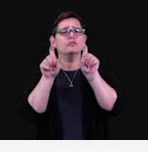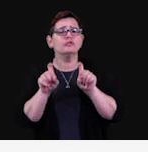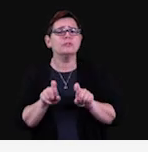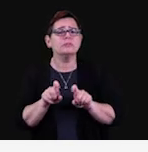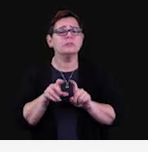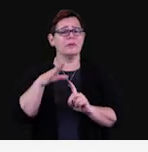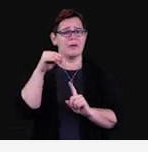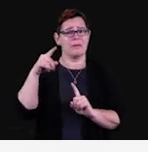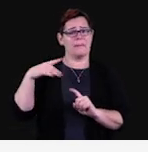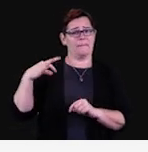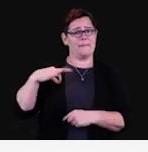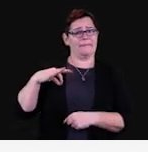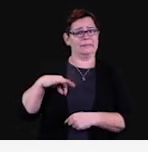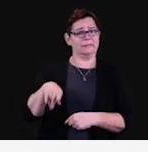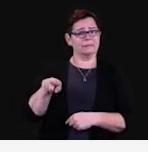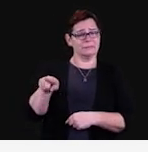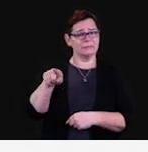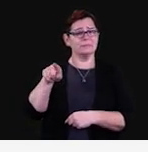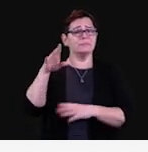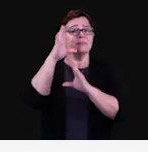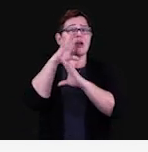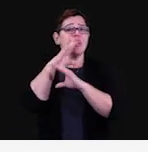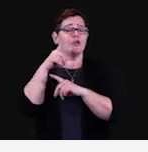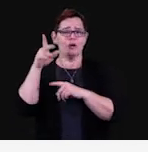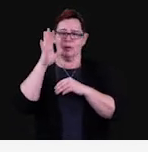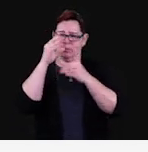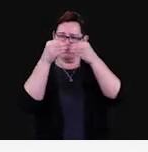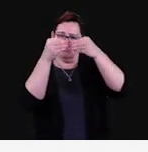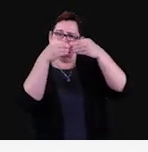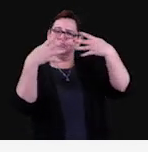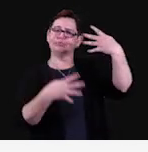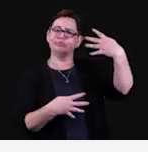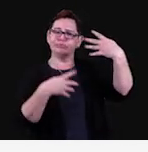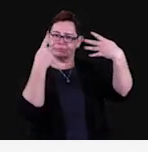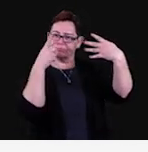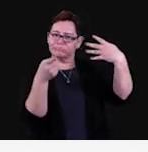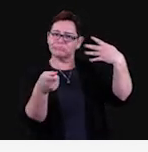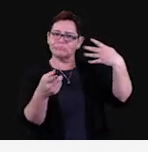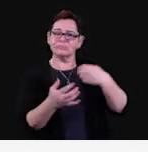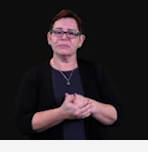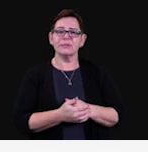To use the finder, visit canada.ca/benefits-finder.